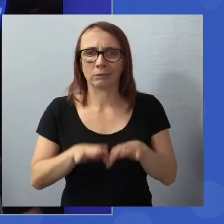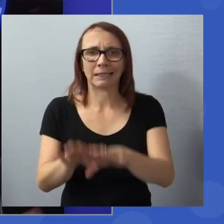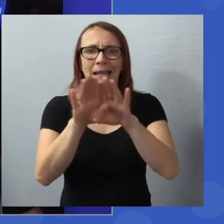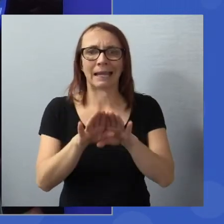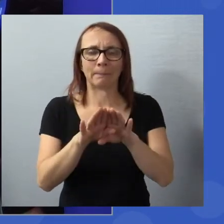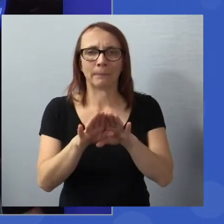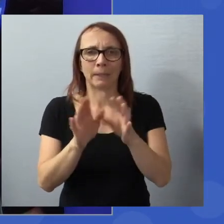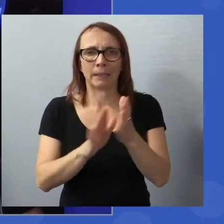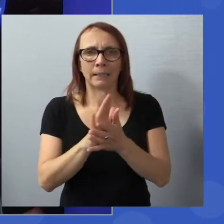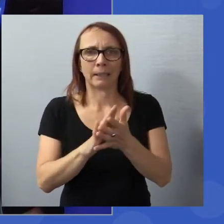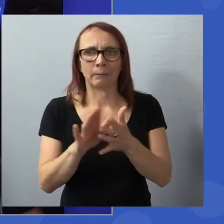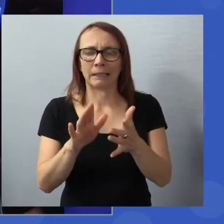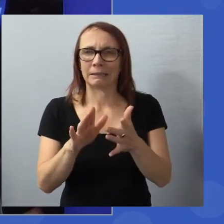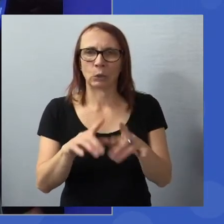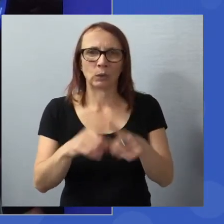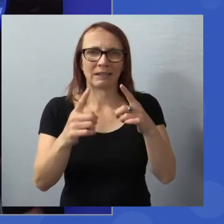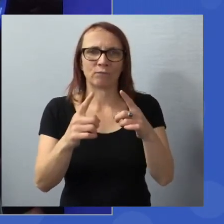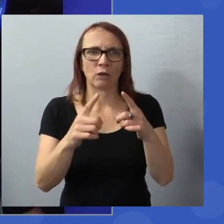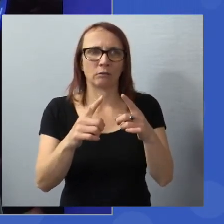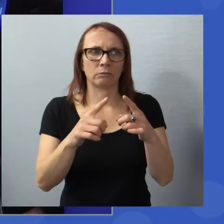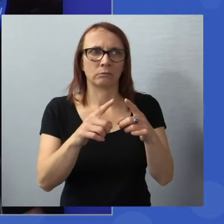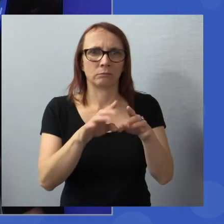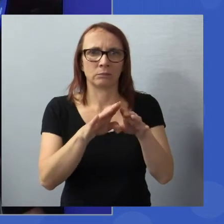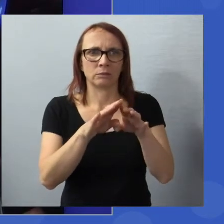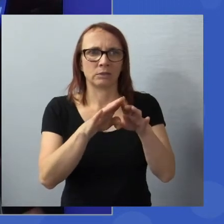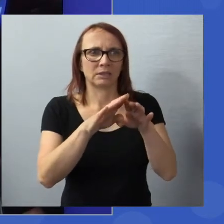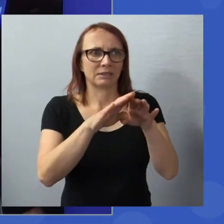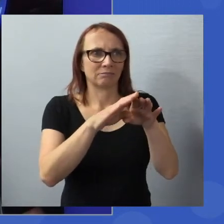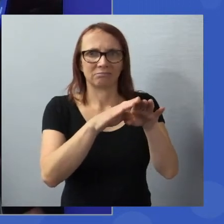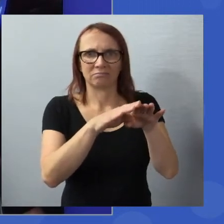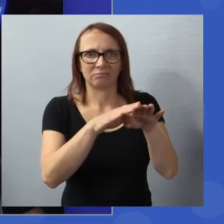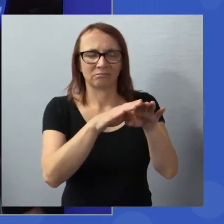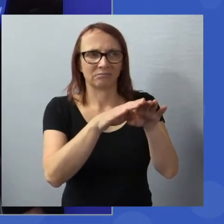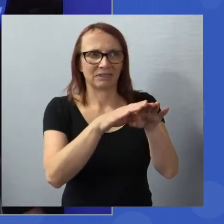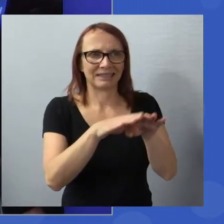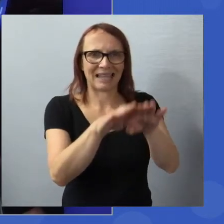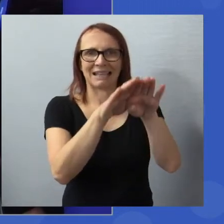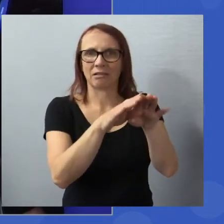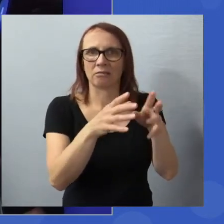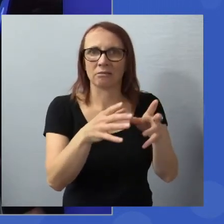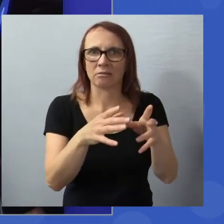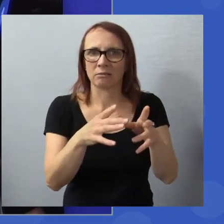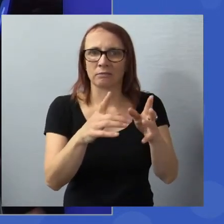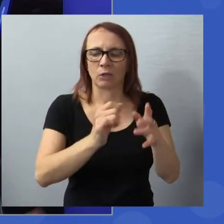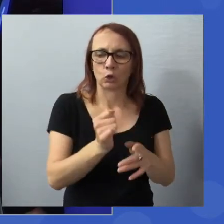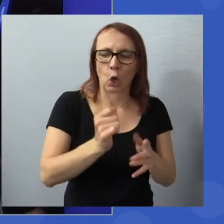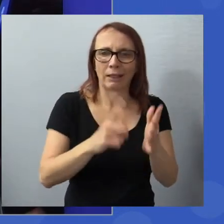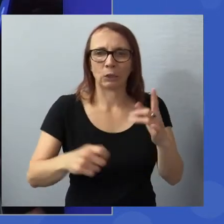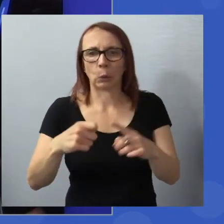have different standards and agriculture standards in Scotland definitely Ville in Scotland as you do and the DES the United Kingdom to make better think of a